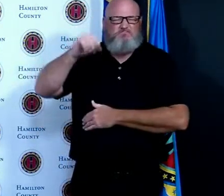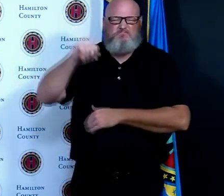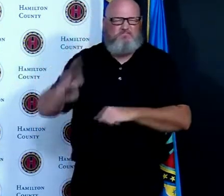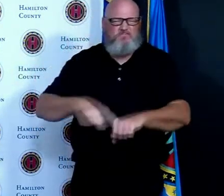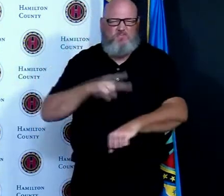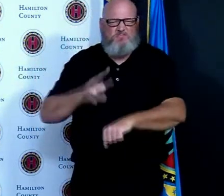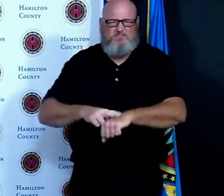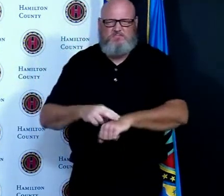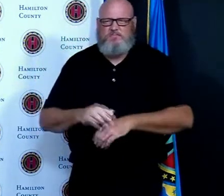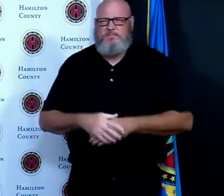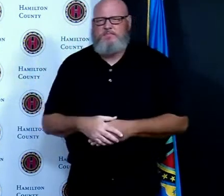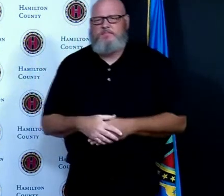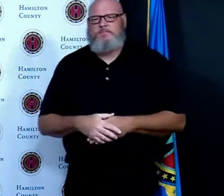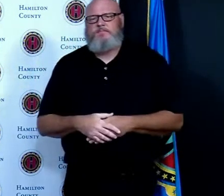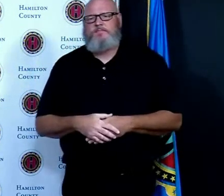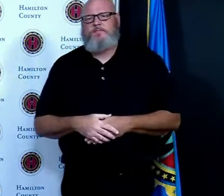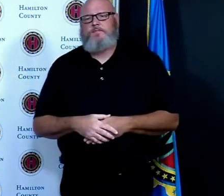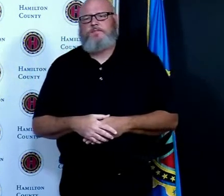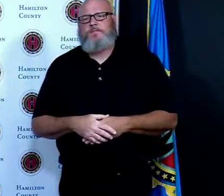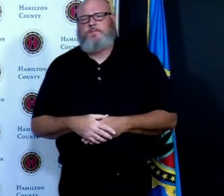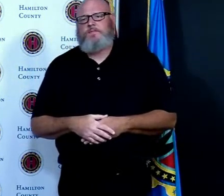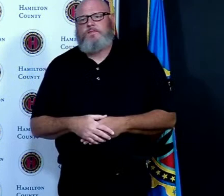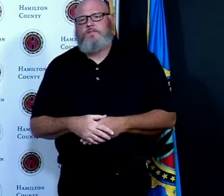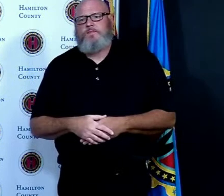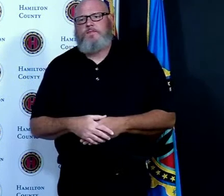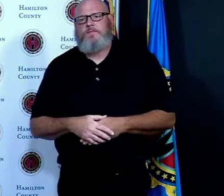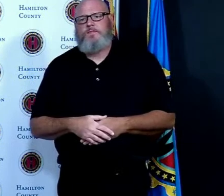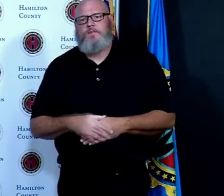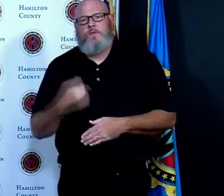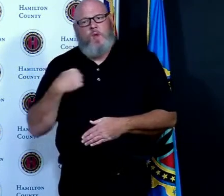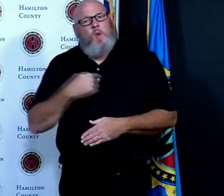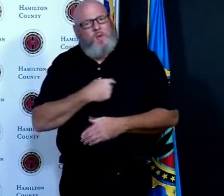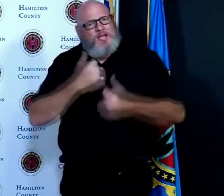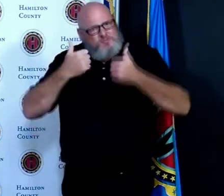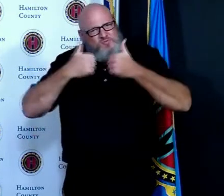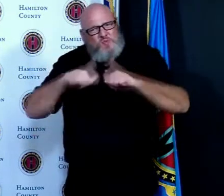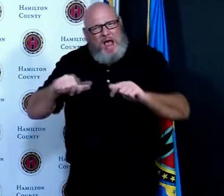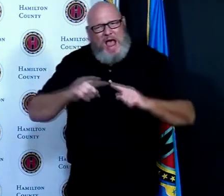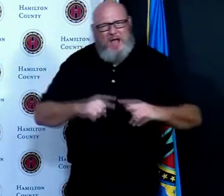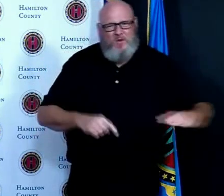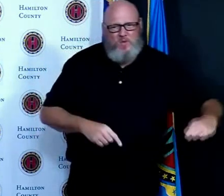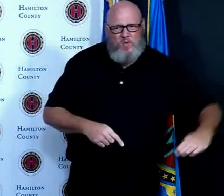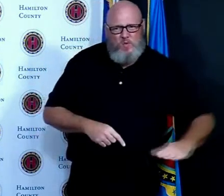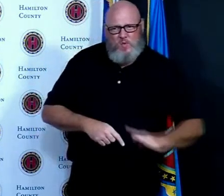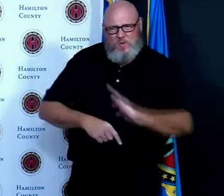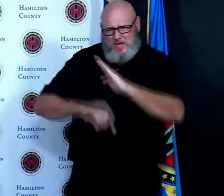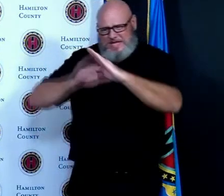curve in the past we just need to do it again and rededicate ourselves to doing what we know